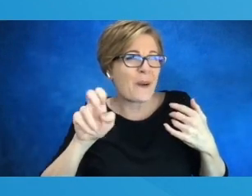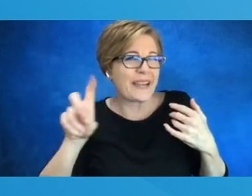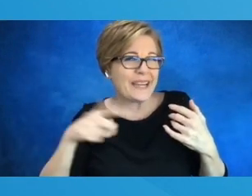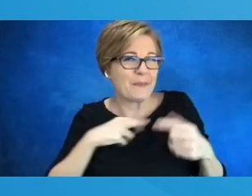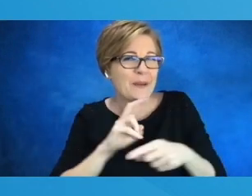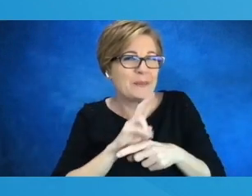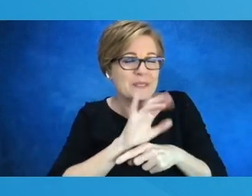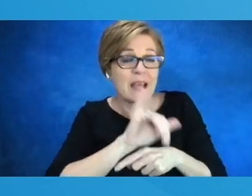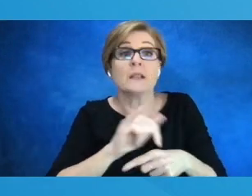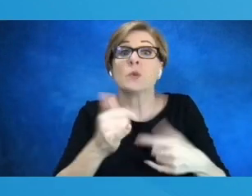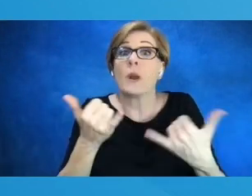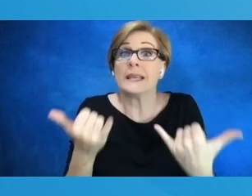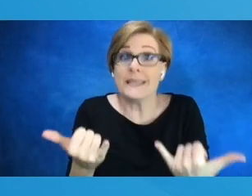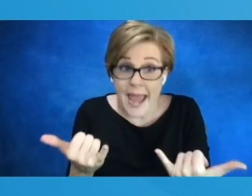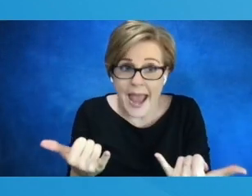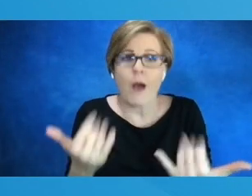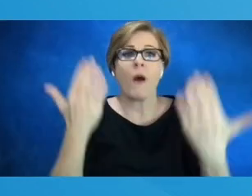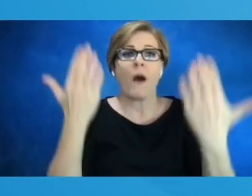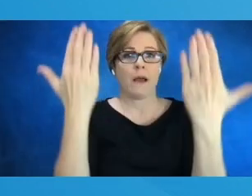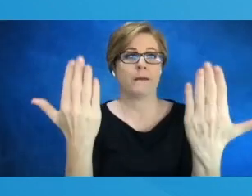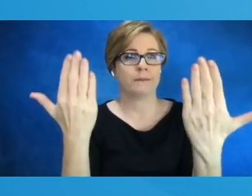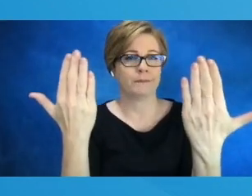So, we're gonna look at them side by side.